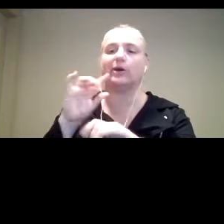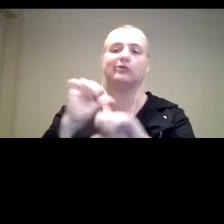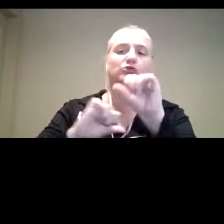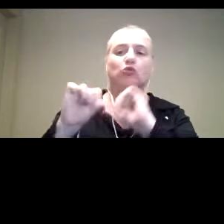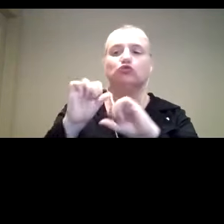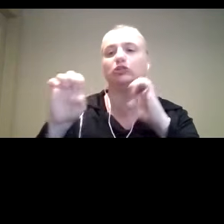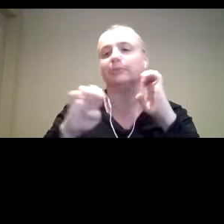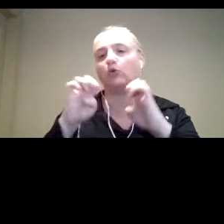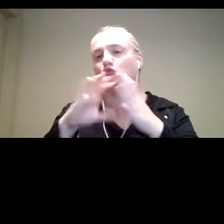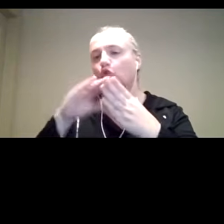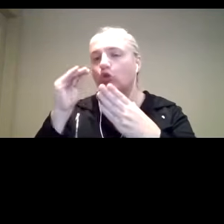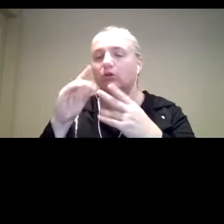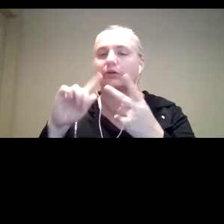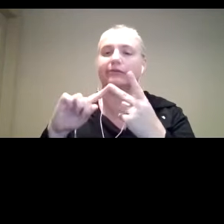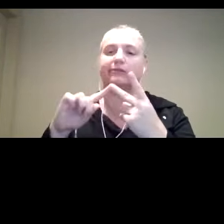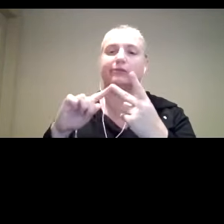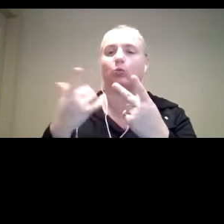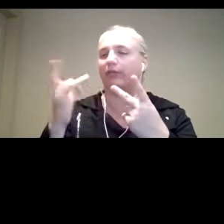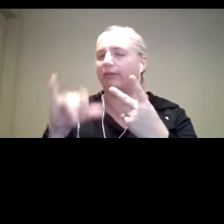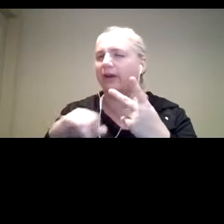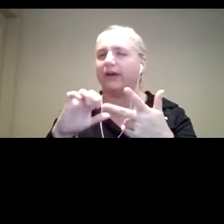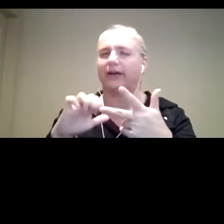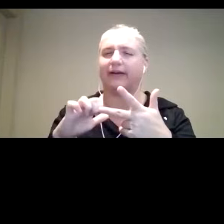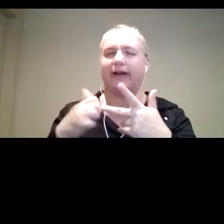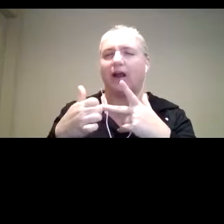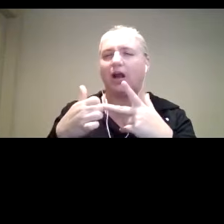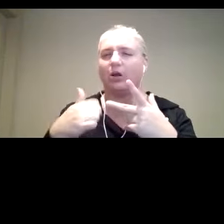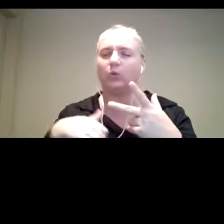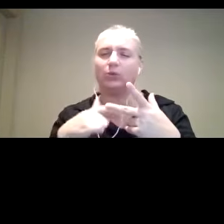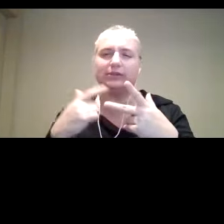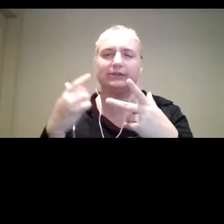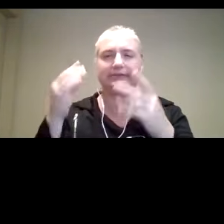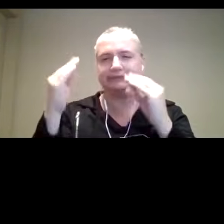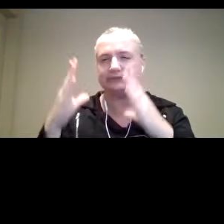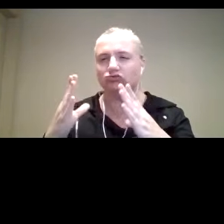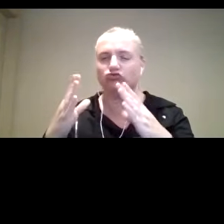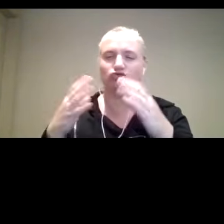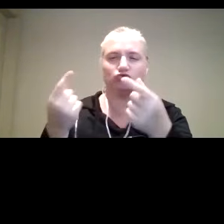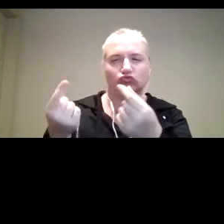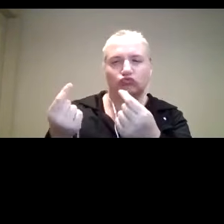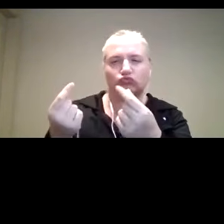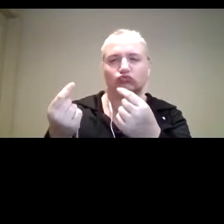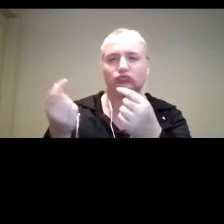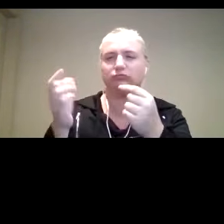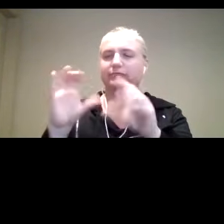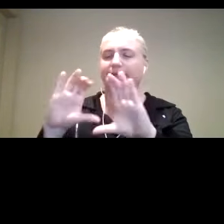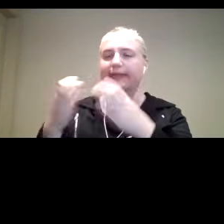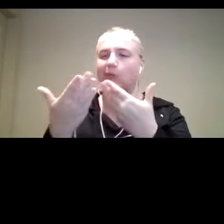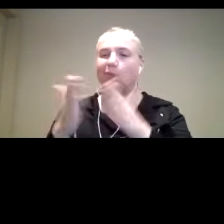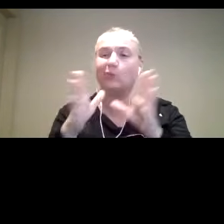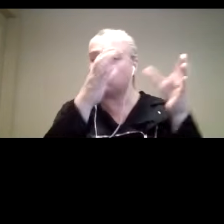What it is, how do we, as teachers, what do we do, how do we bring this into our classrooms, and things like that.